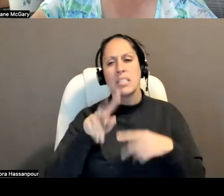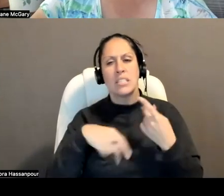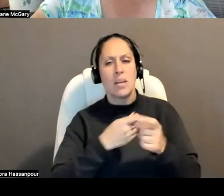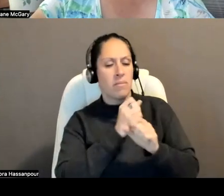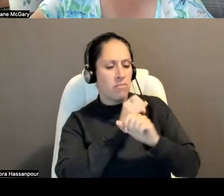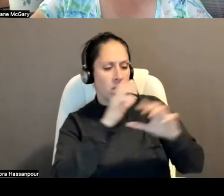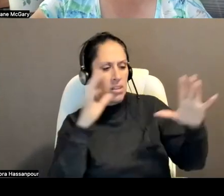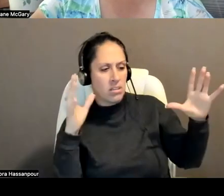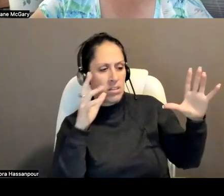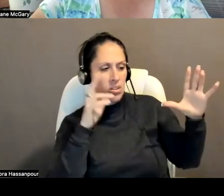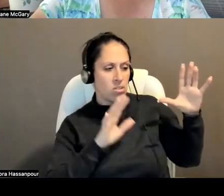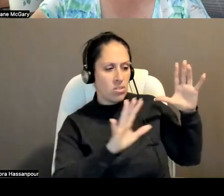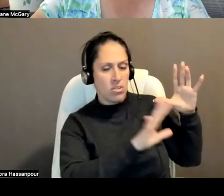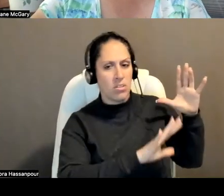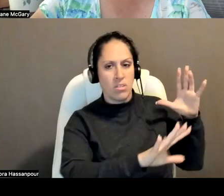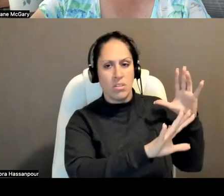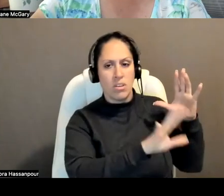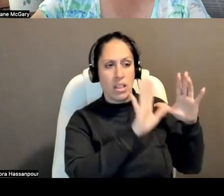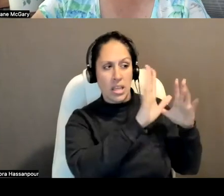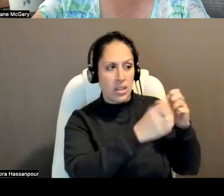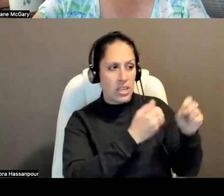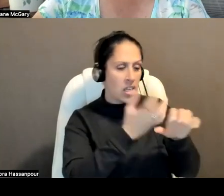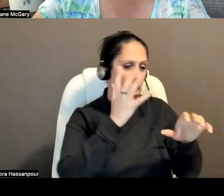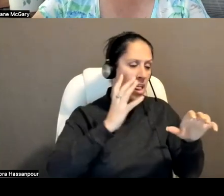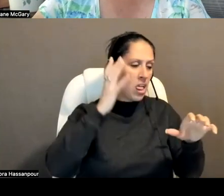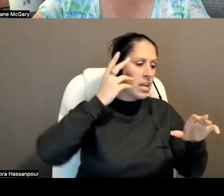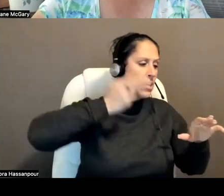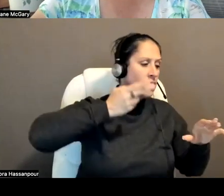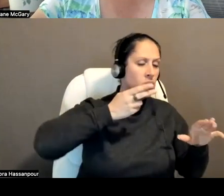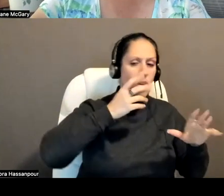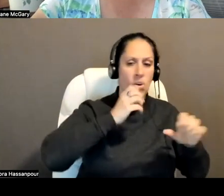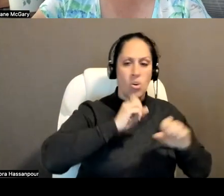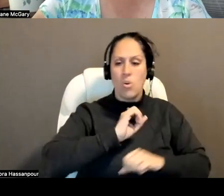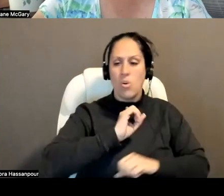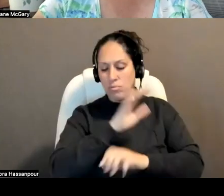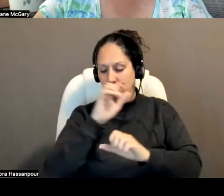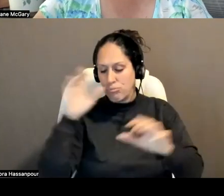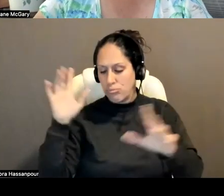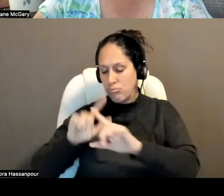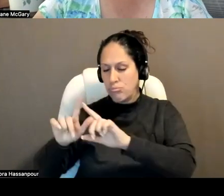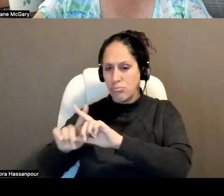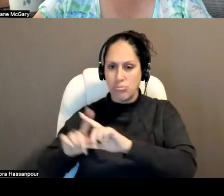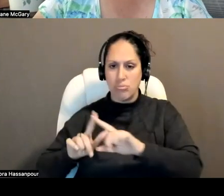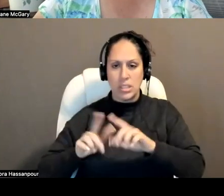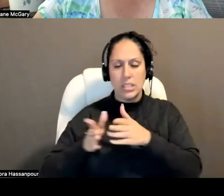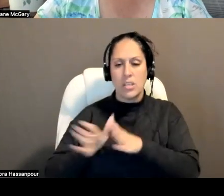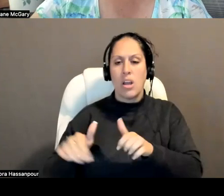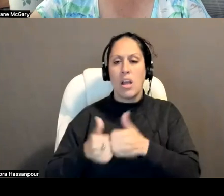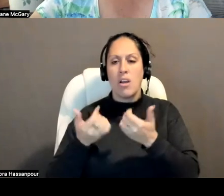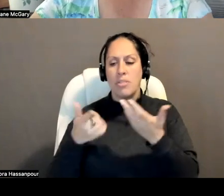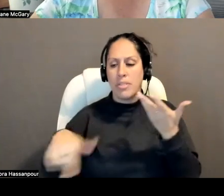either through their years of histories, or, or just just in general, the, how, how their